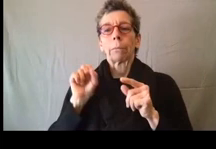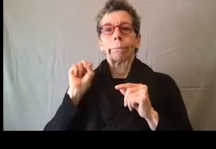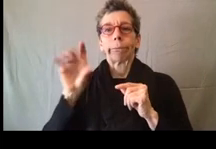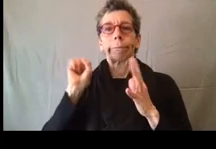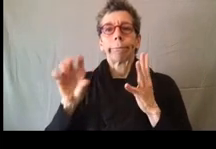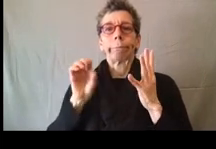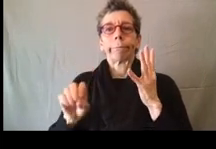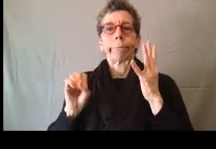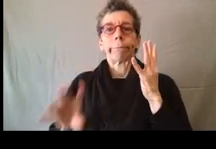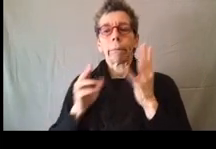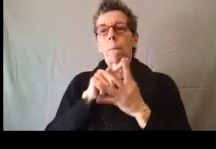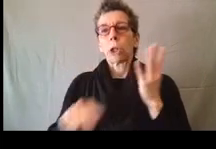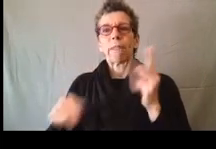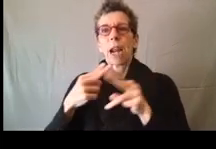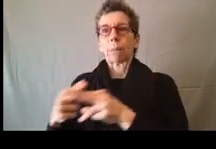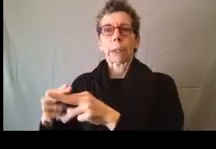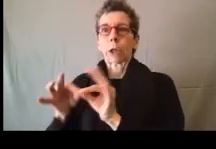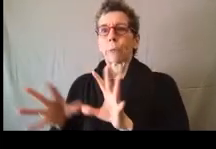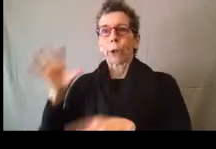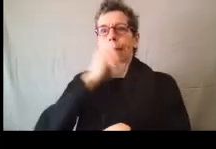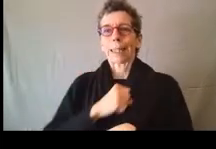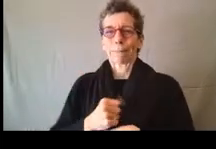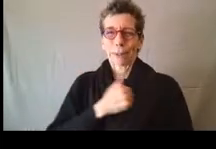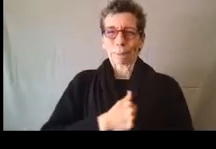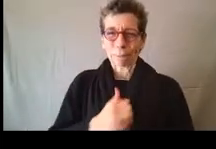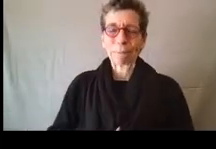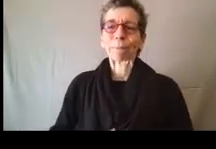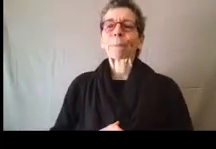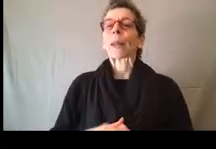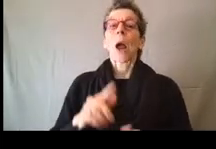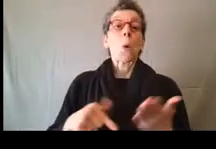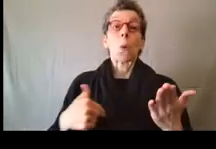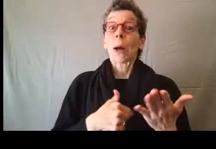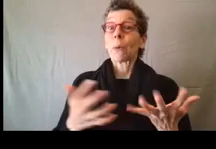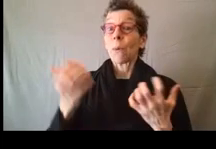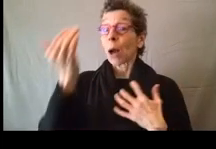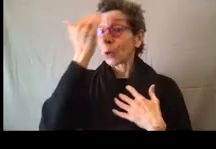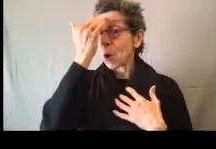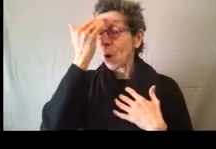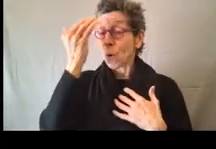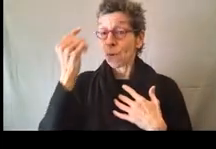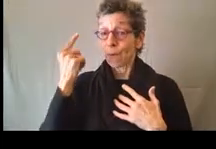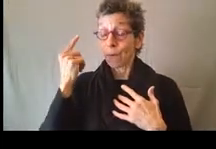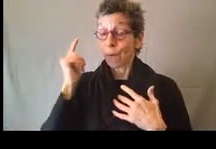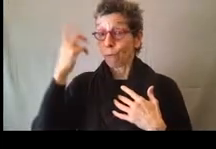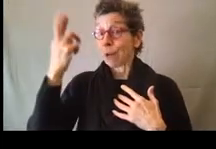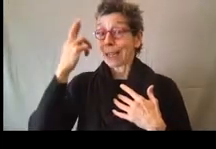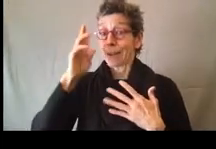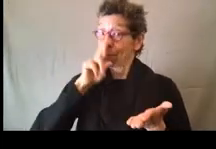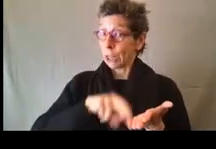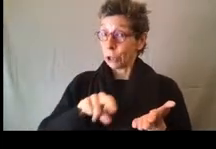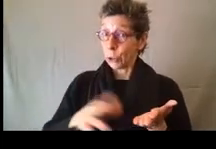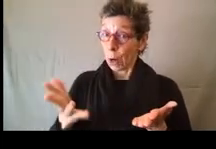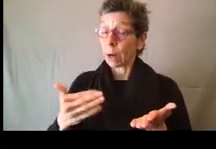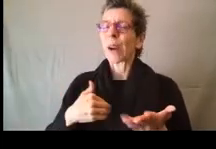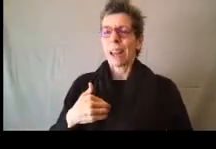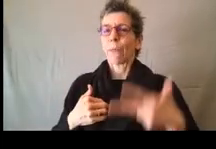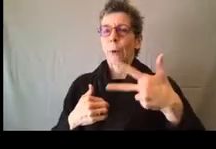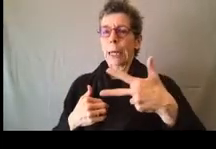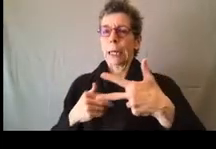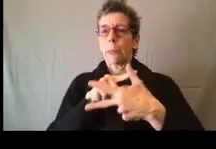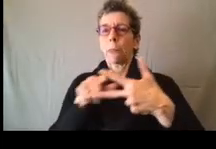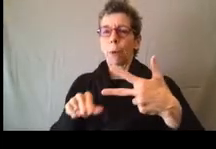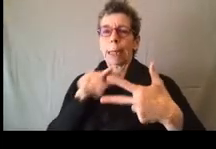Marsha. So, what did we want to know by this research? We had three studies that we engaged